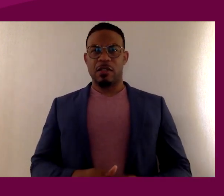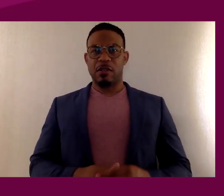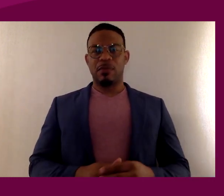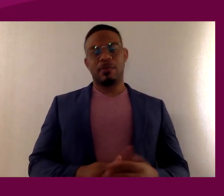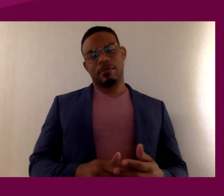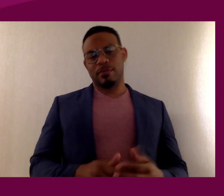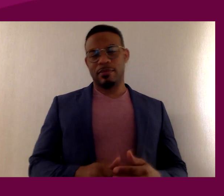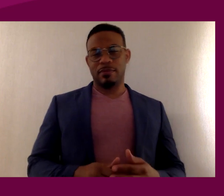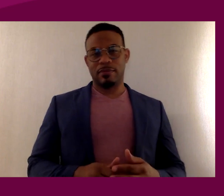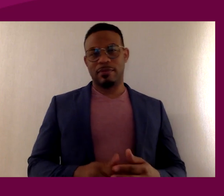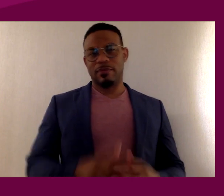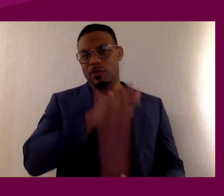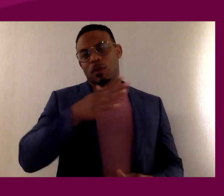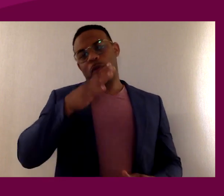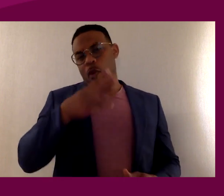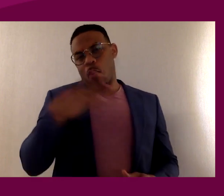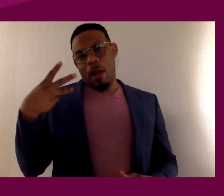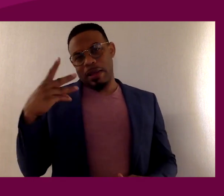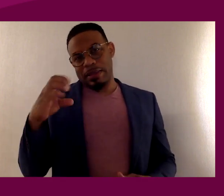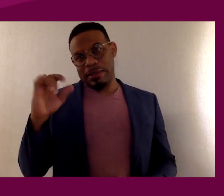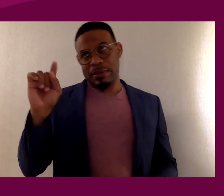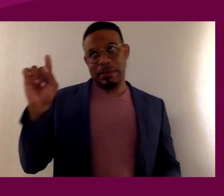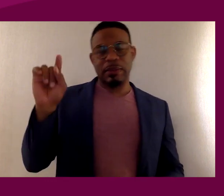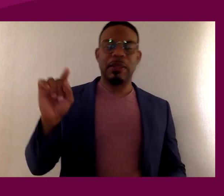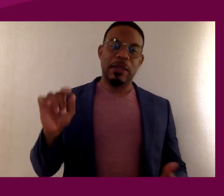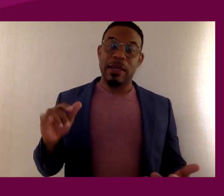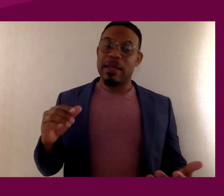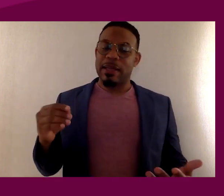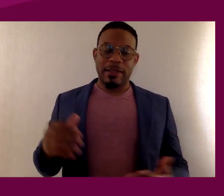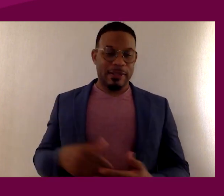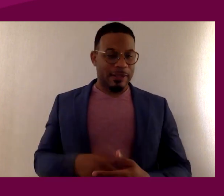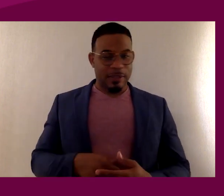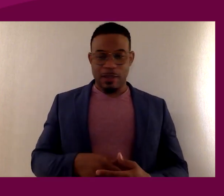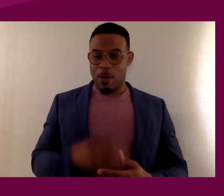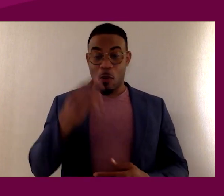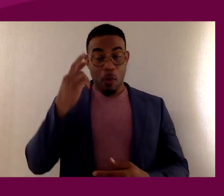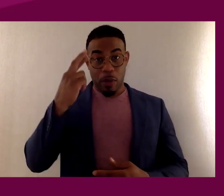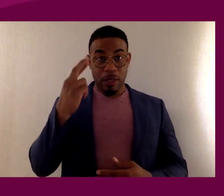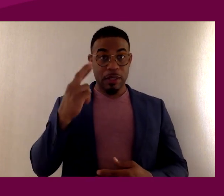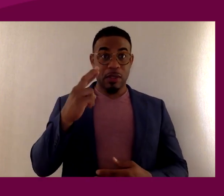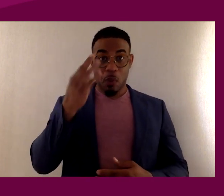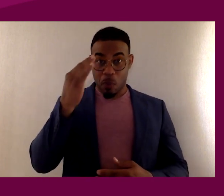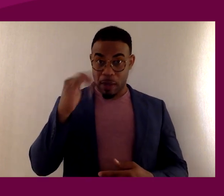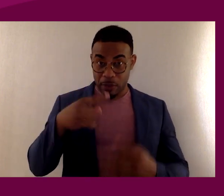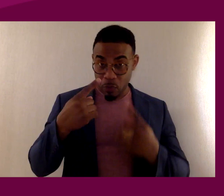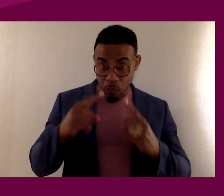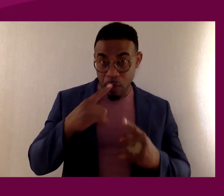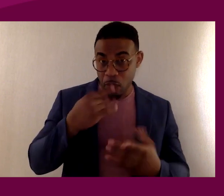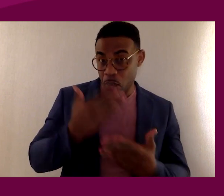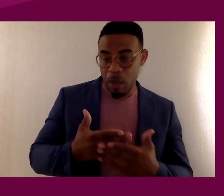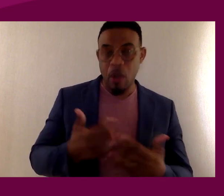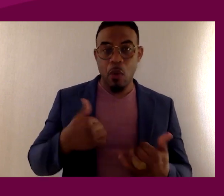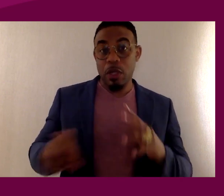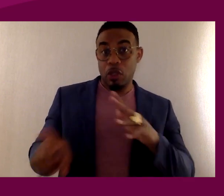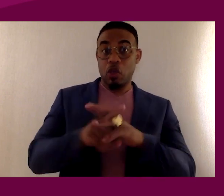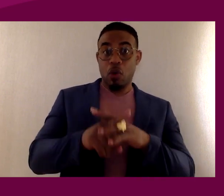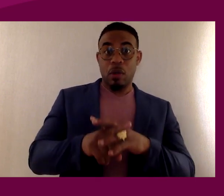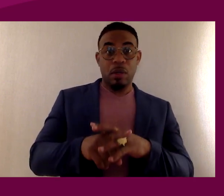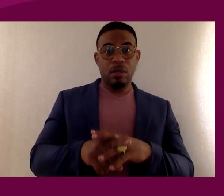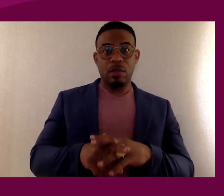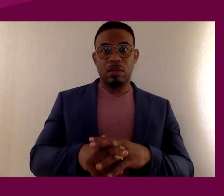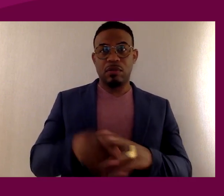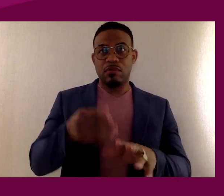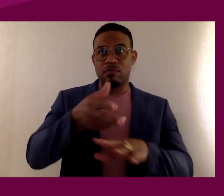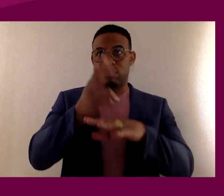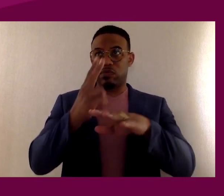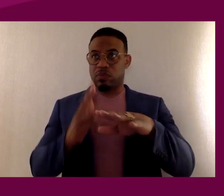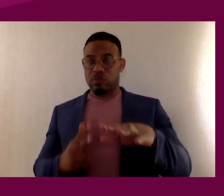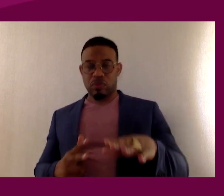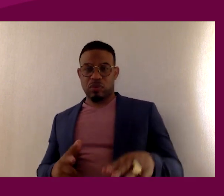of the night in suburban Washington, D.C. And one reason why this worked really well, we showed up,